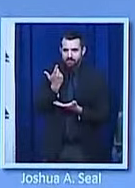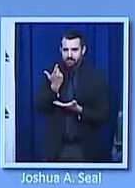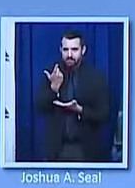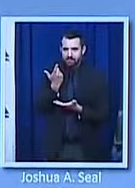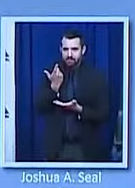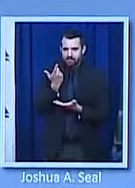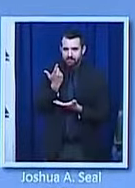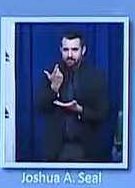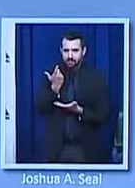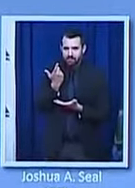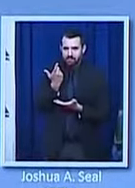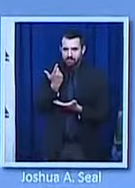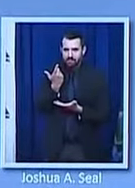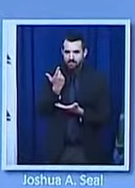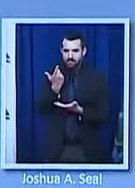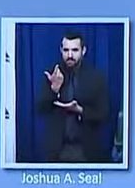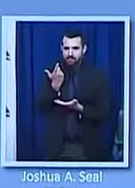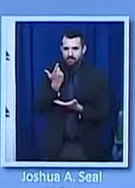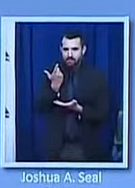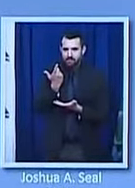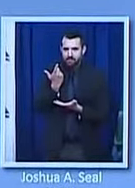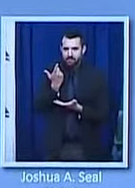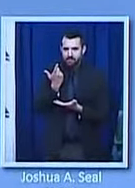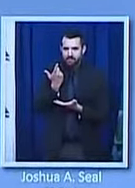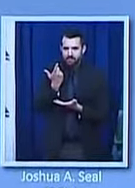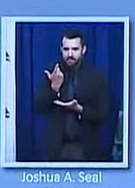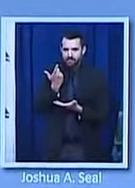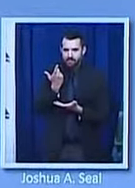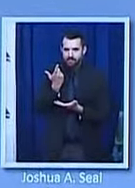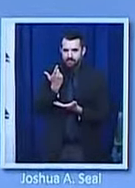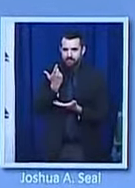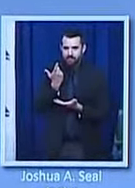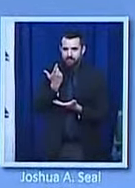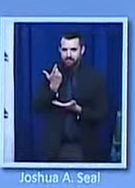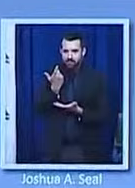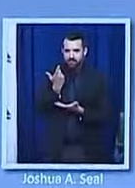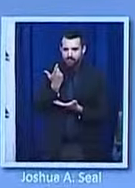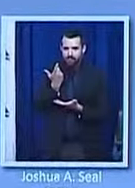AARON YOUNG 14 HIS SON ROBERT